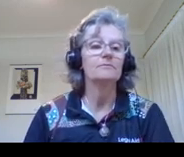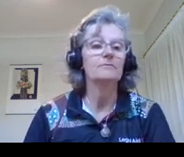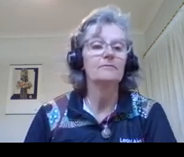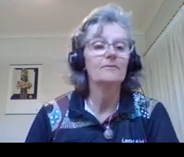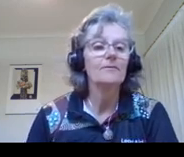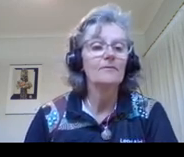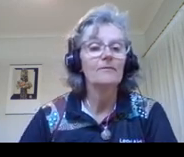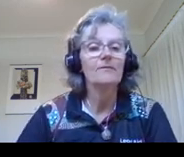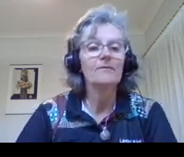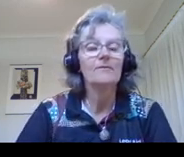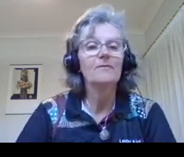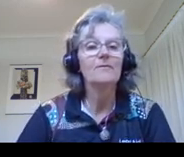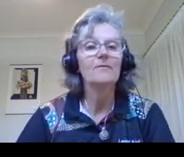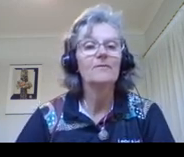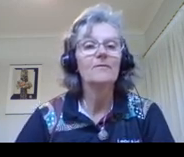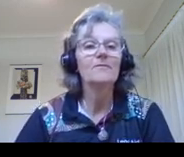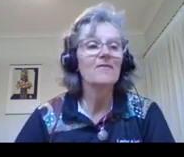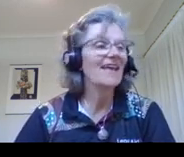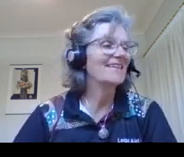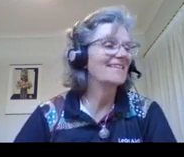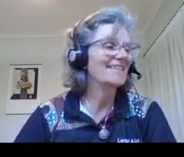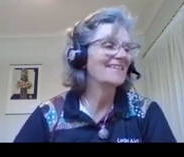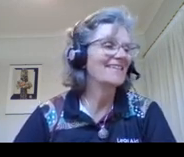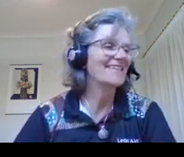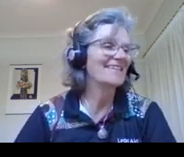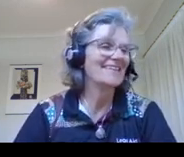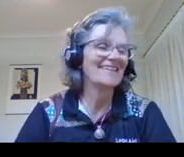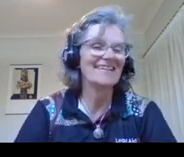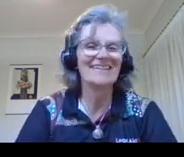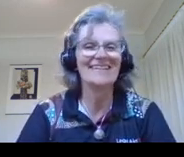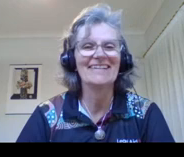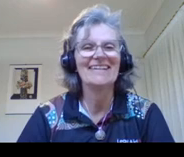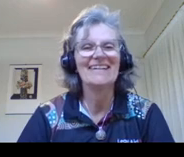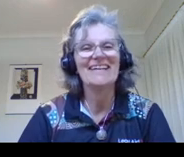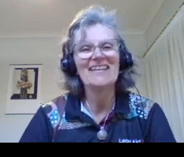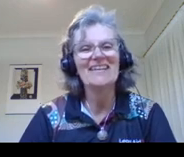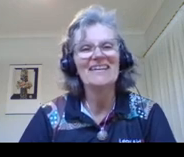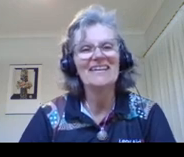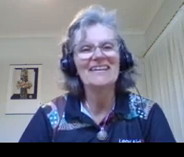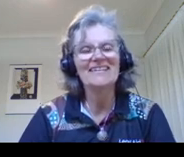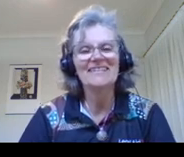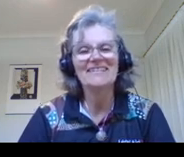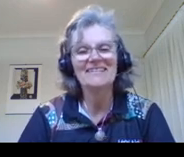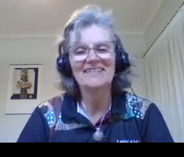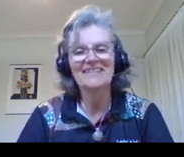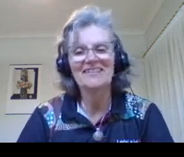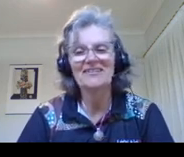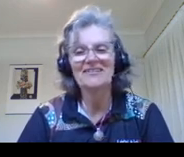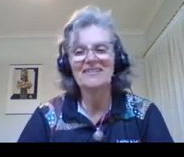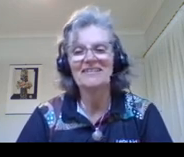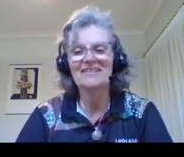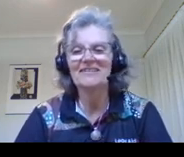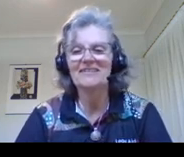quince paced kind of person than the gummies but there you go so celebrities cancan